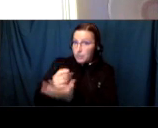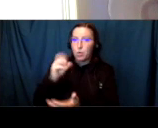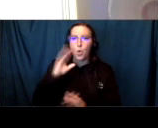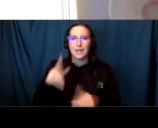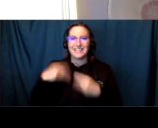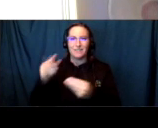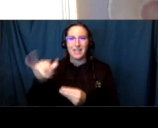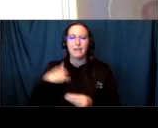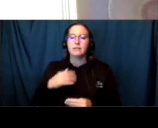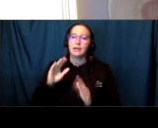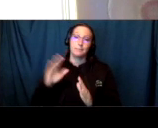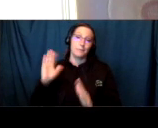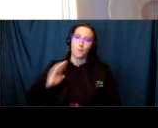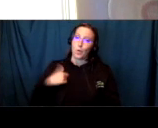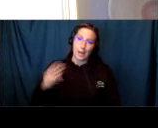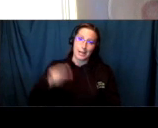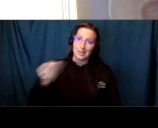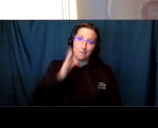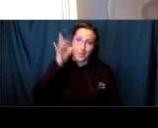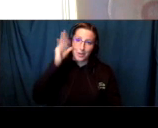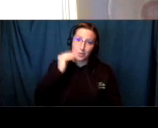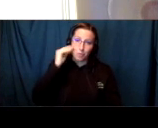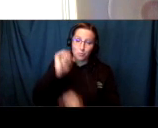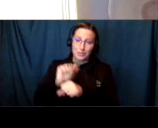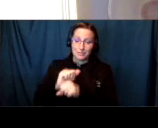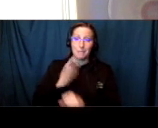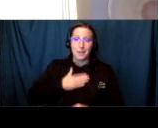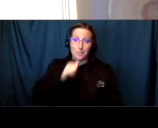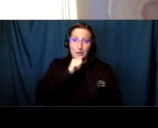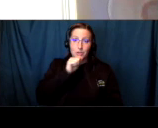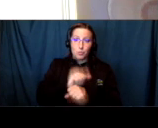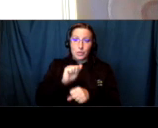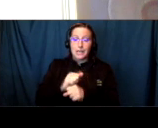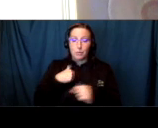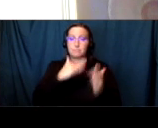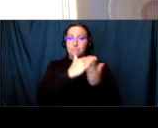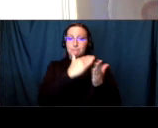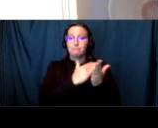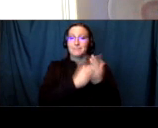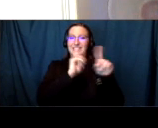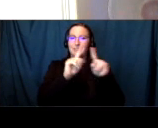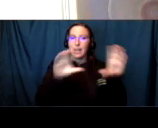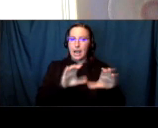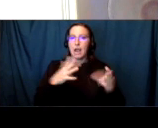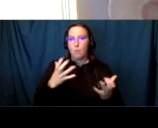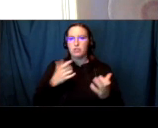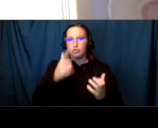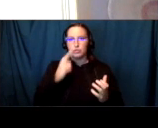give parents homework. So if I worked privately I gave them some of these types of activities. I'd like you to do this for the next week maybe